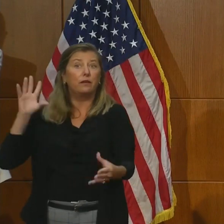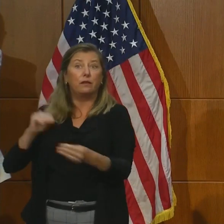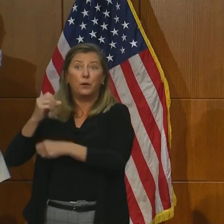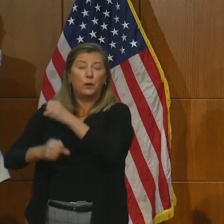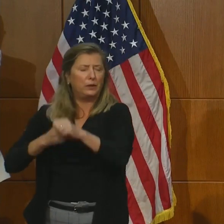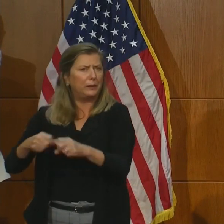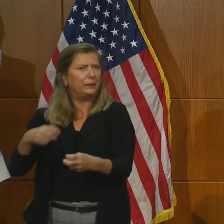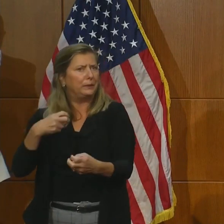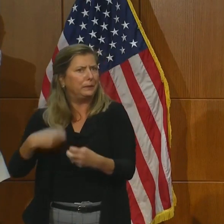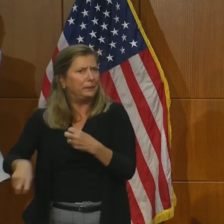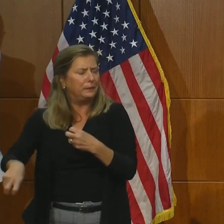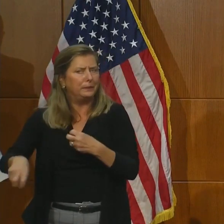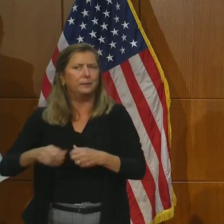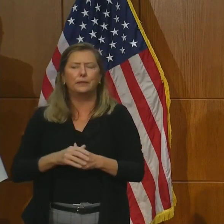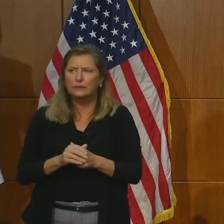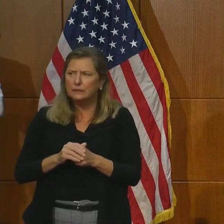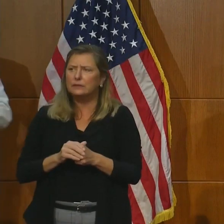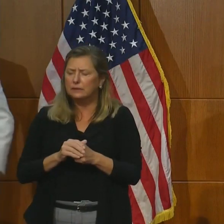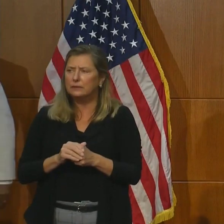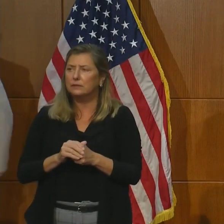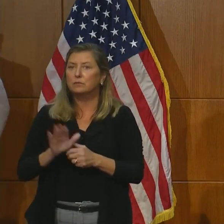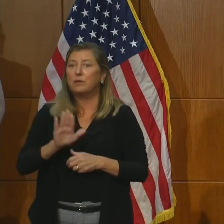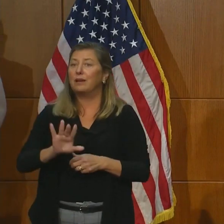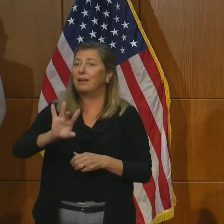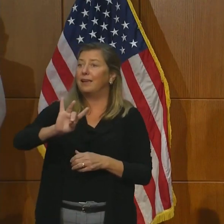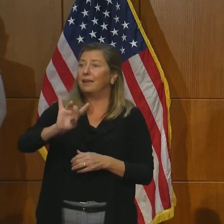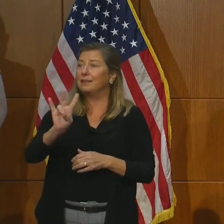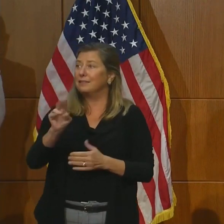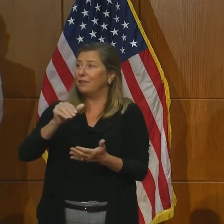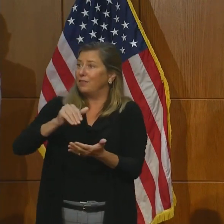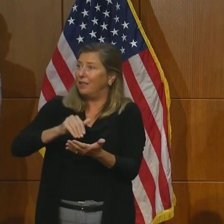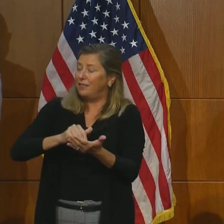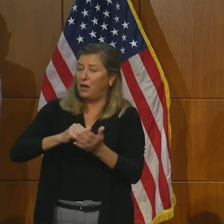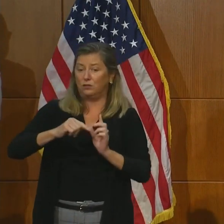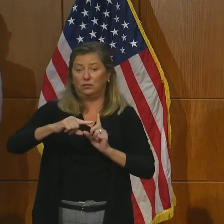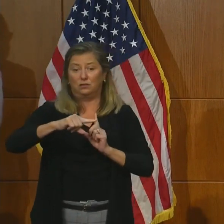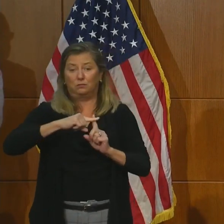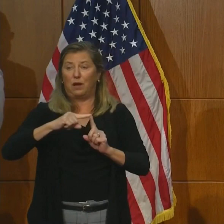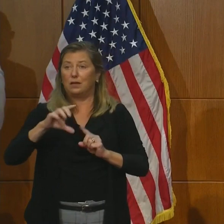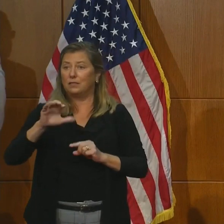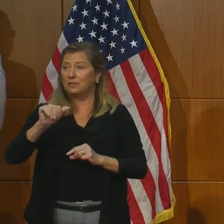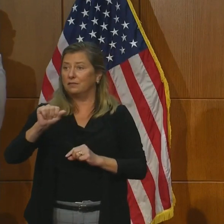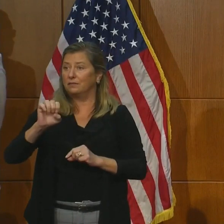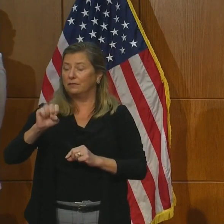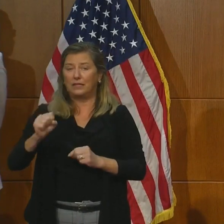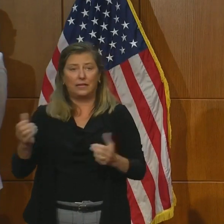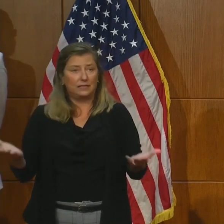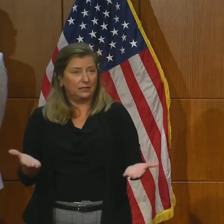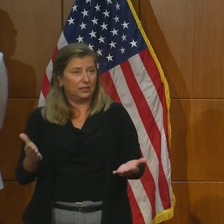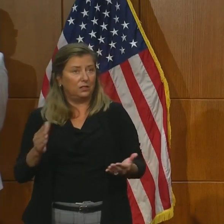THE COUNTRY AND BEYOND. IT'S BEEN A HARD STOP AND A